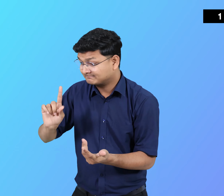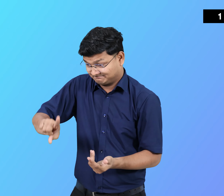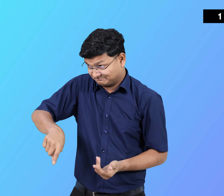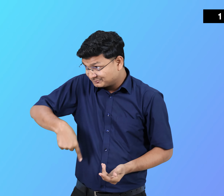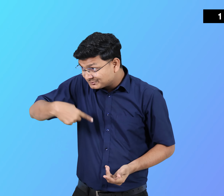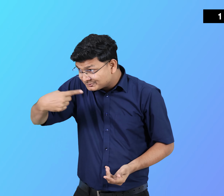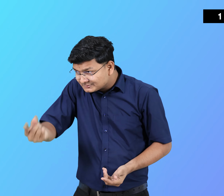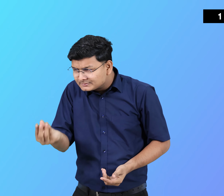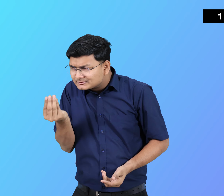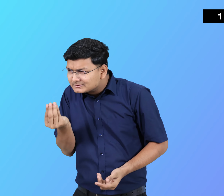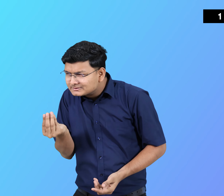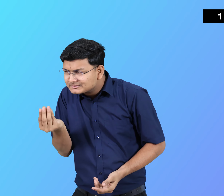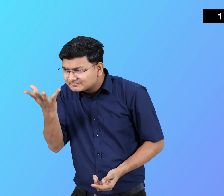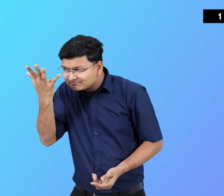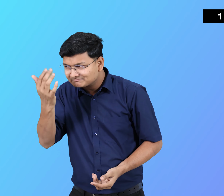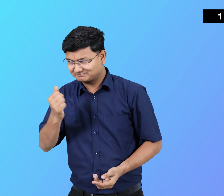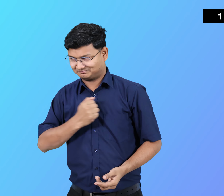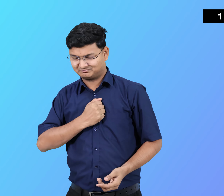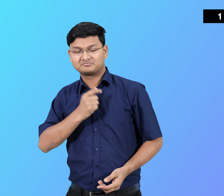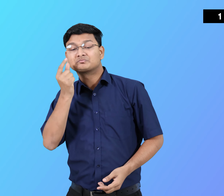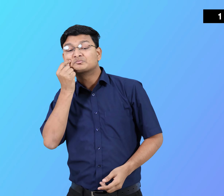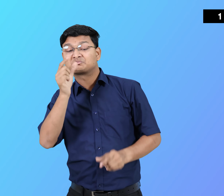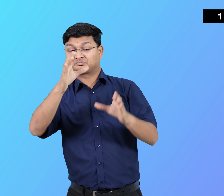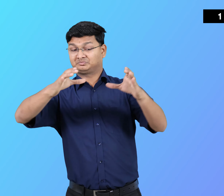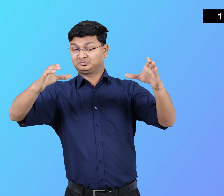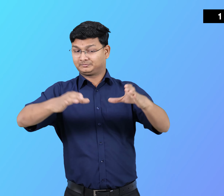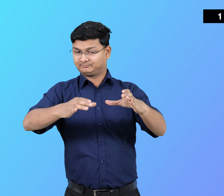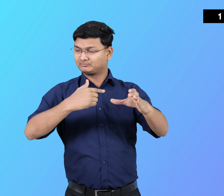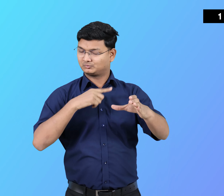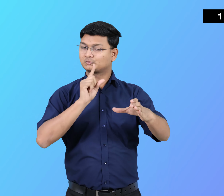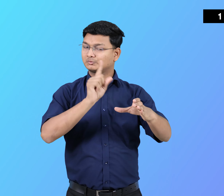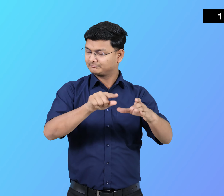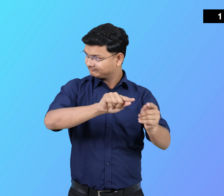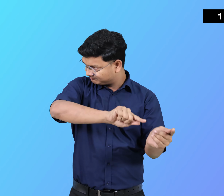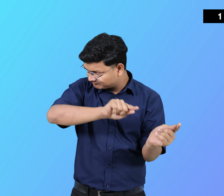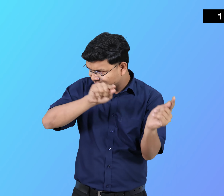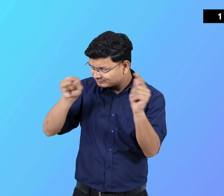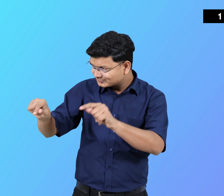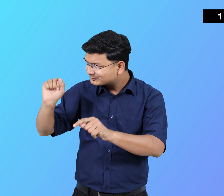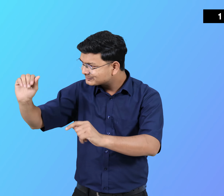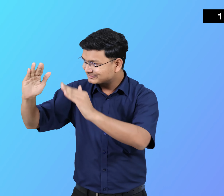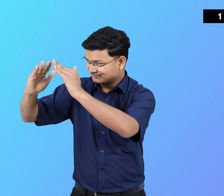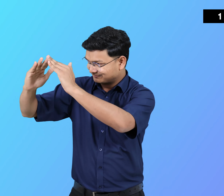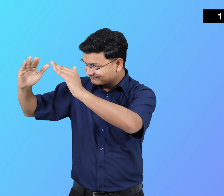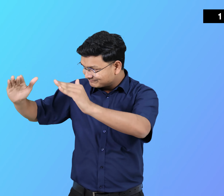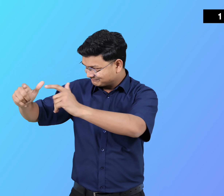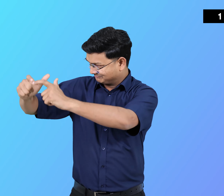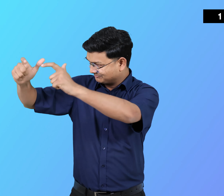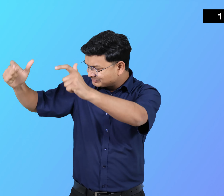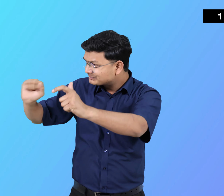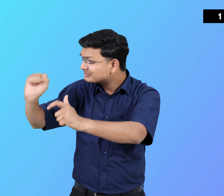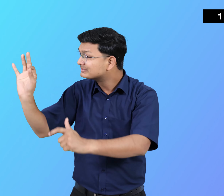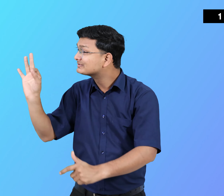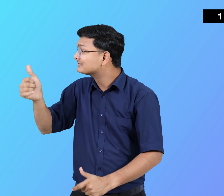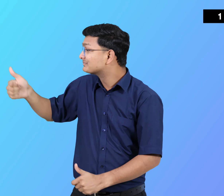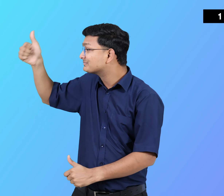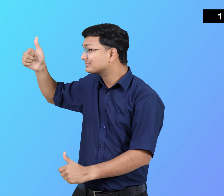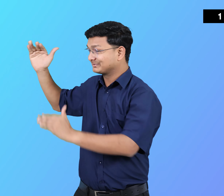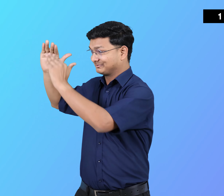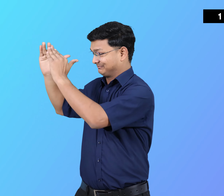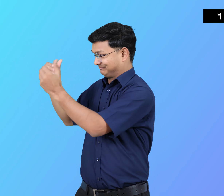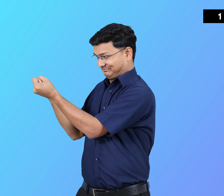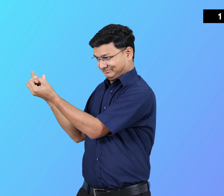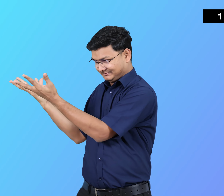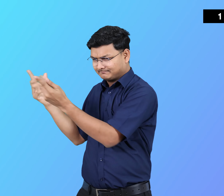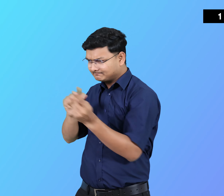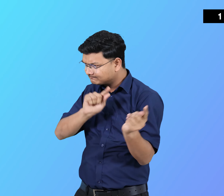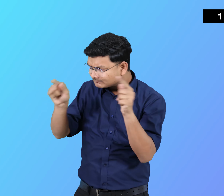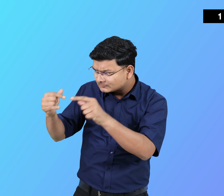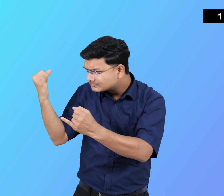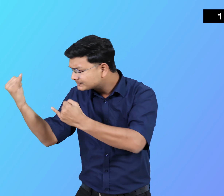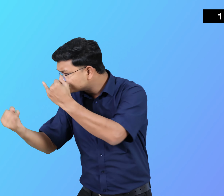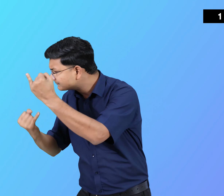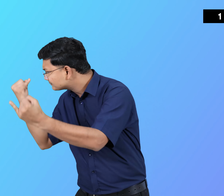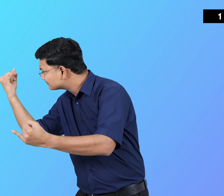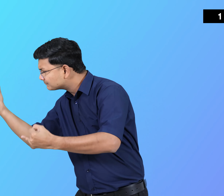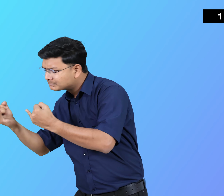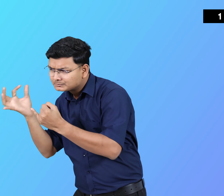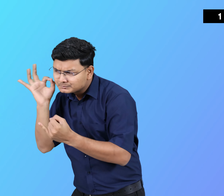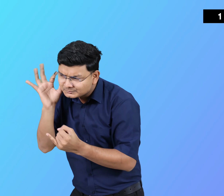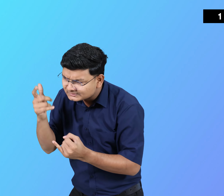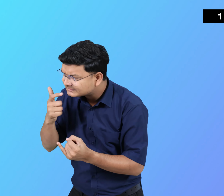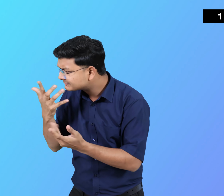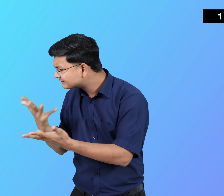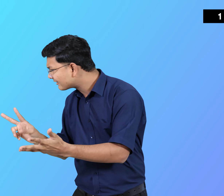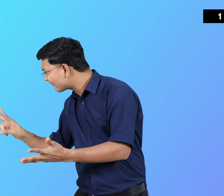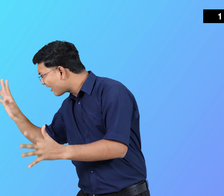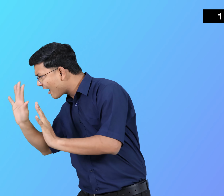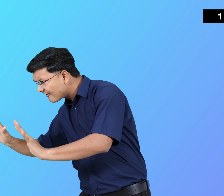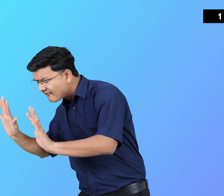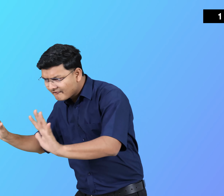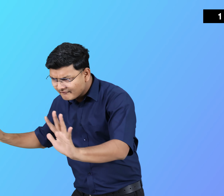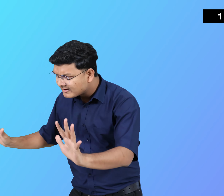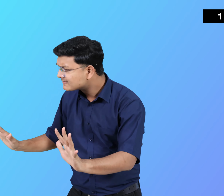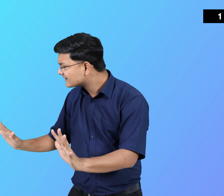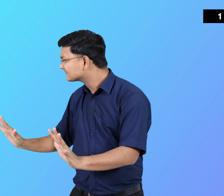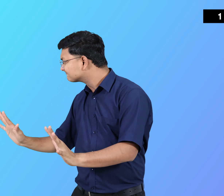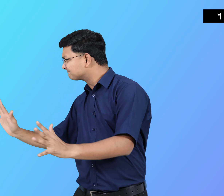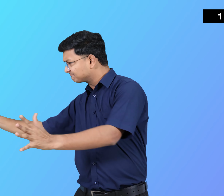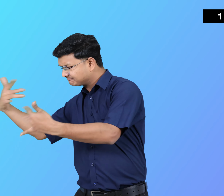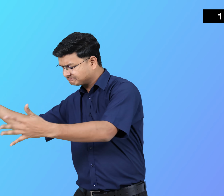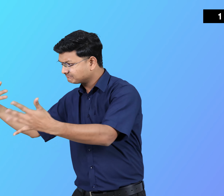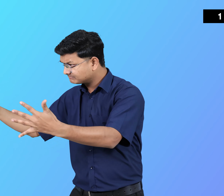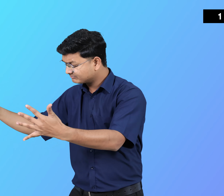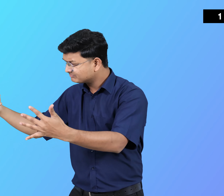Tomorrow I will send my men to search through your house and through the houses of your officials.